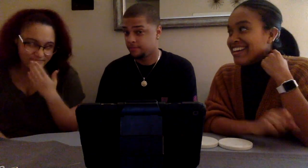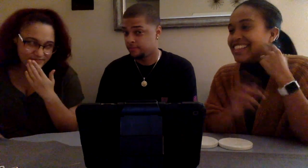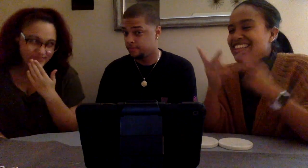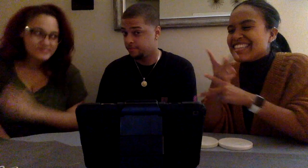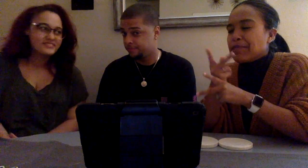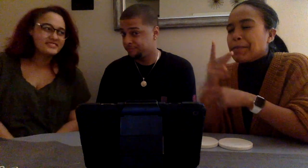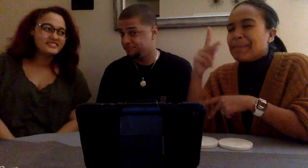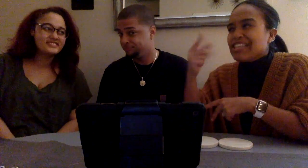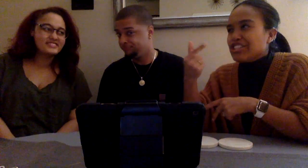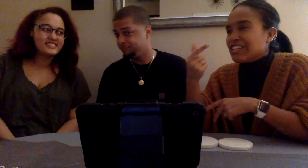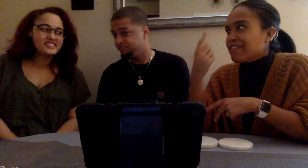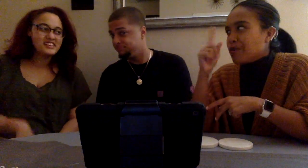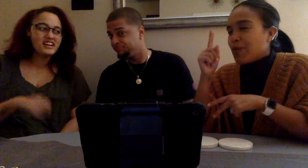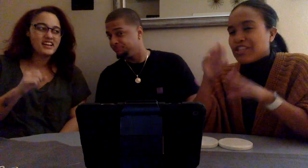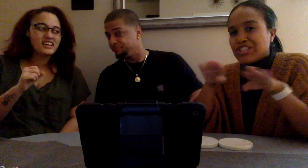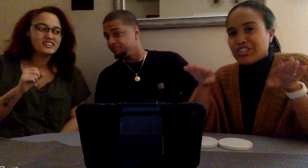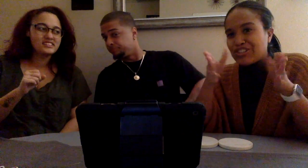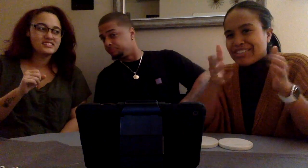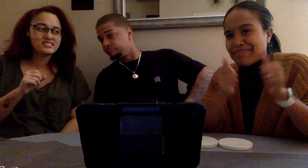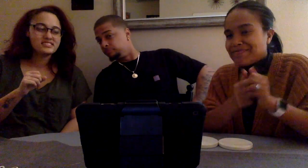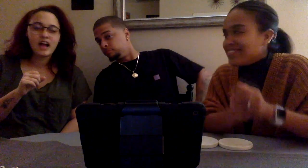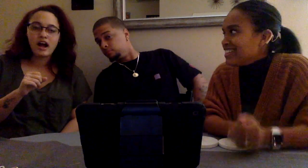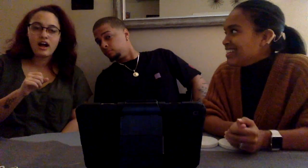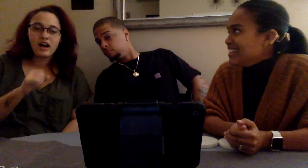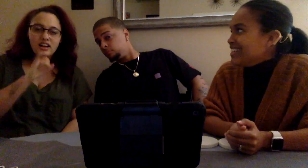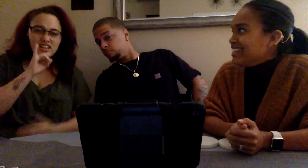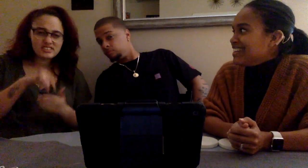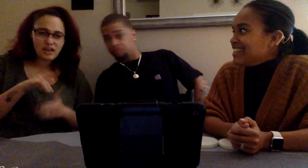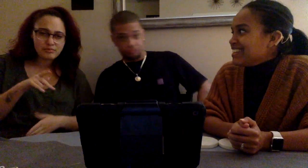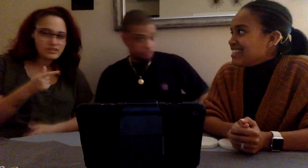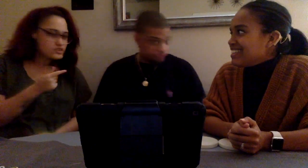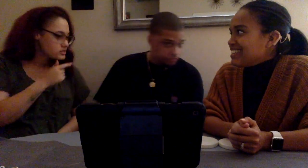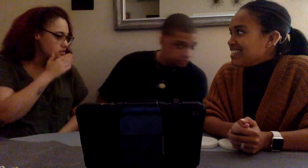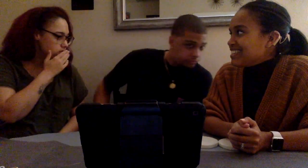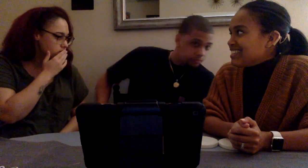V: Keep it PG for the children. D: Uhh, is this PG-rated?